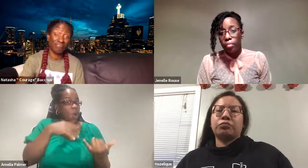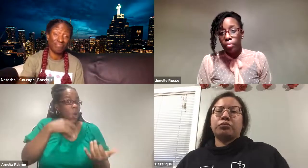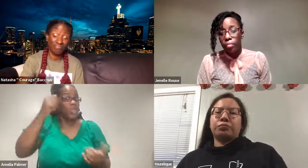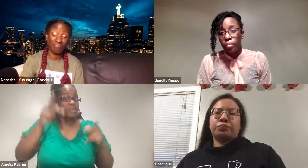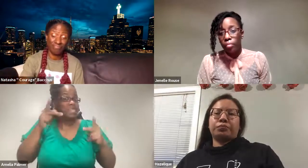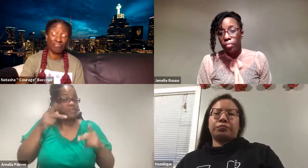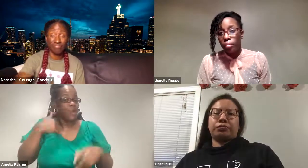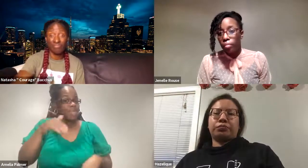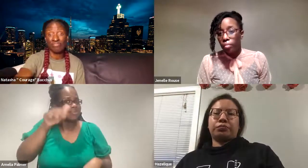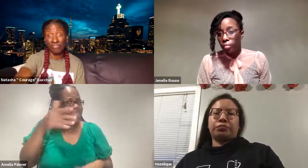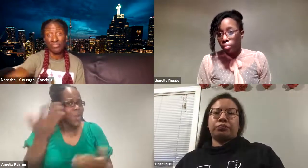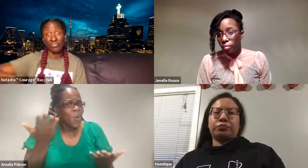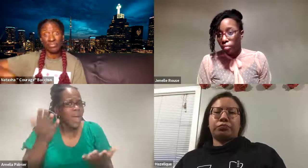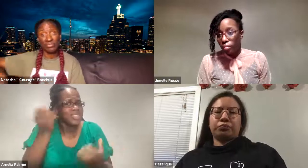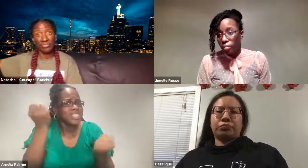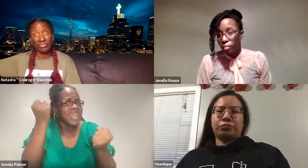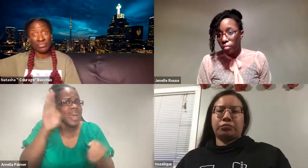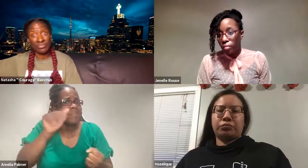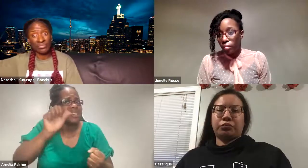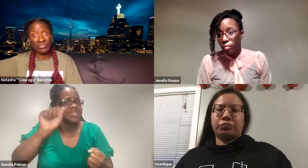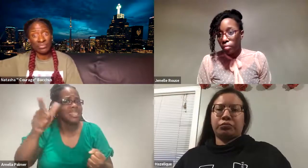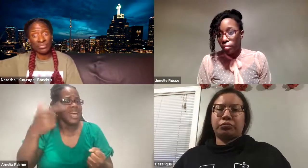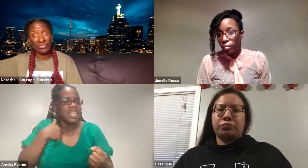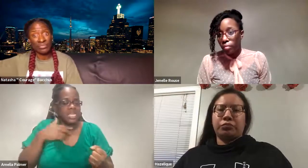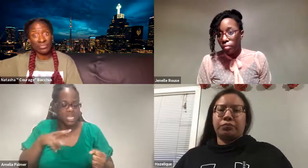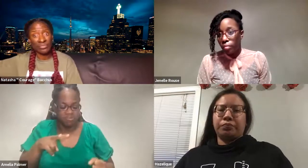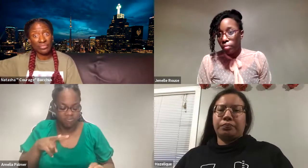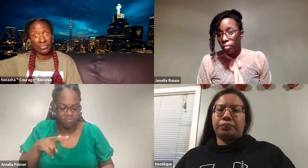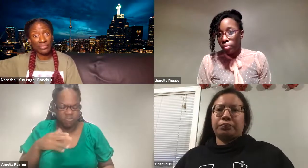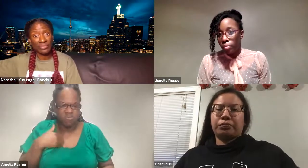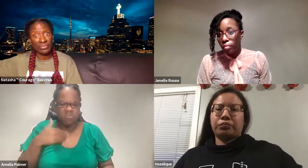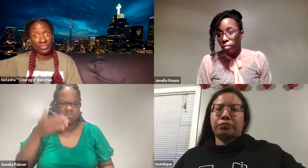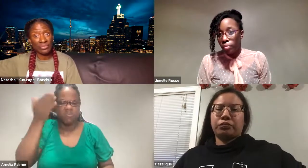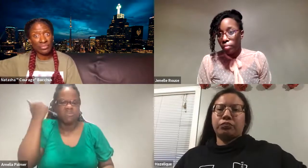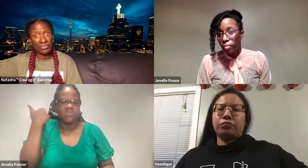language isn't accepted and that's a form of colonization, like BASL